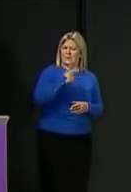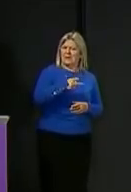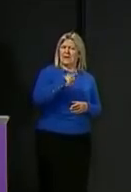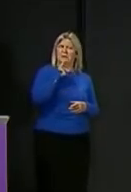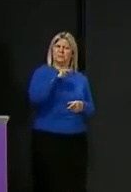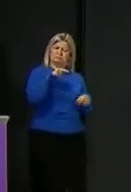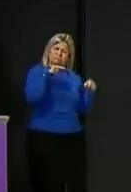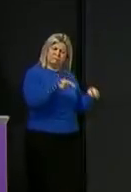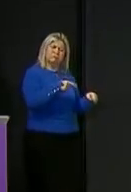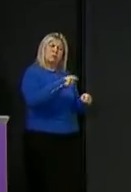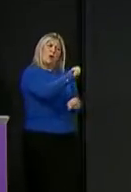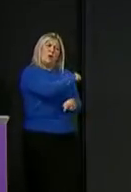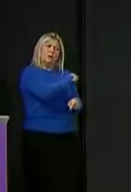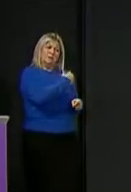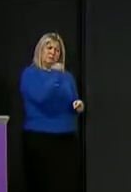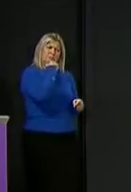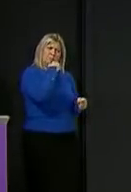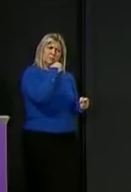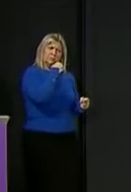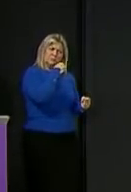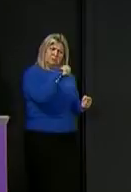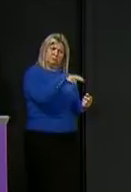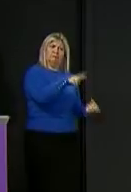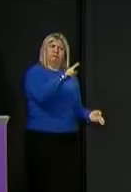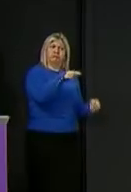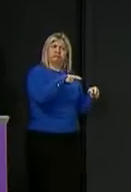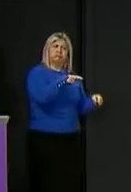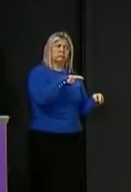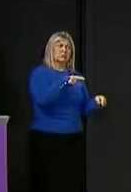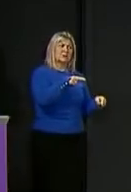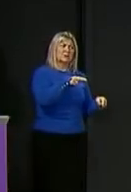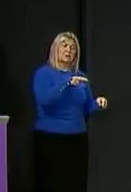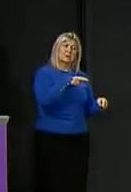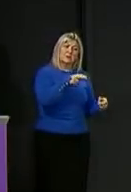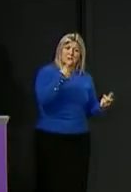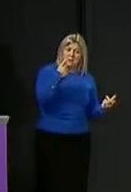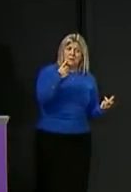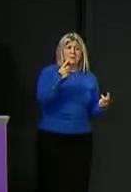And this comes as some services in the NHS have been allowed to start reopening, such as surgeries